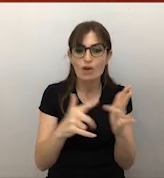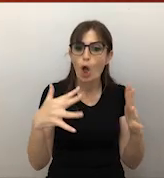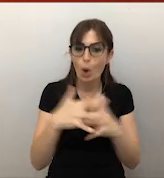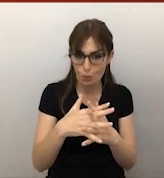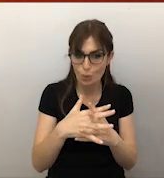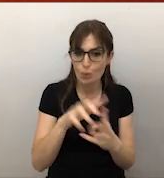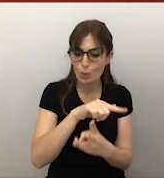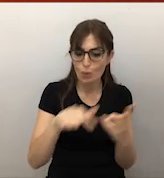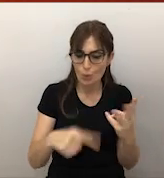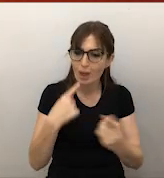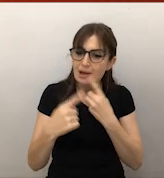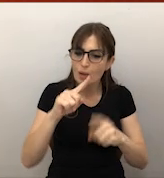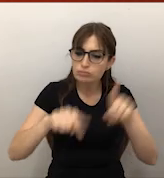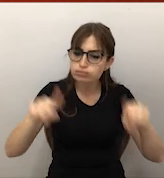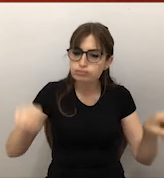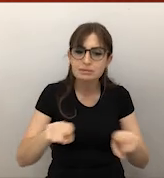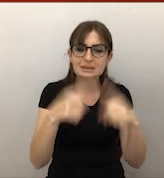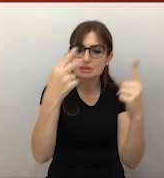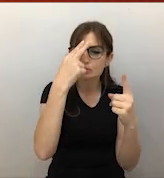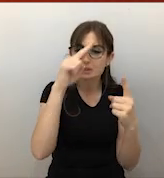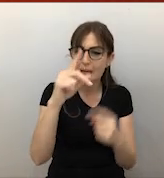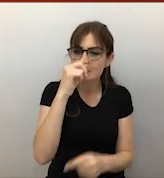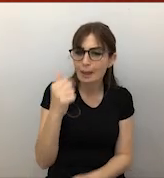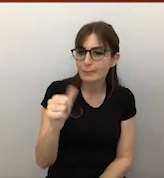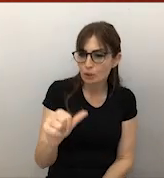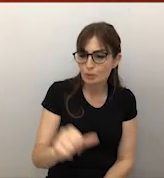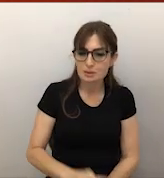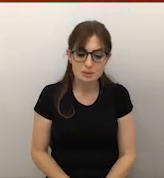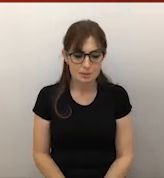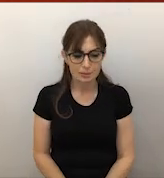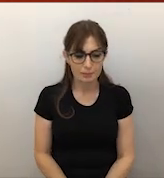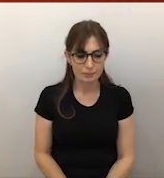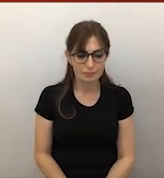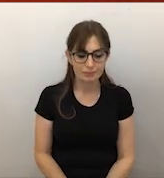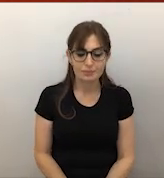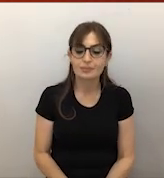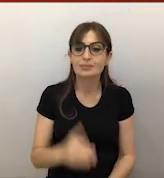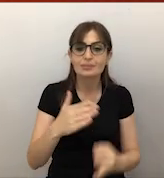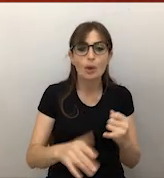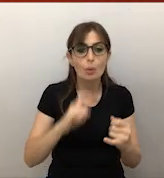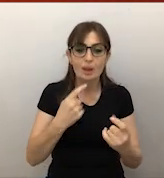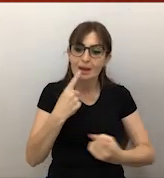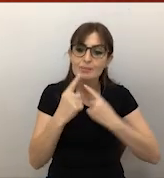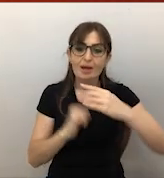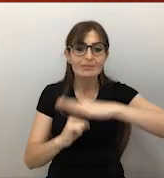and discuss the various alternative names by which they are referred to. And finally, we will explain the foundational accounting